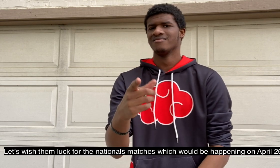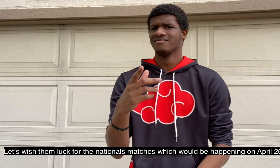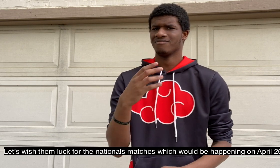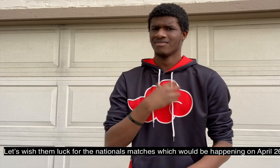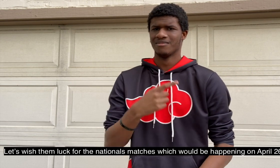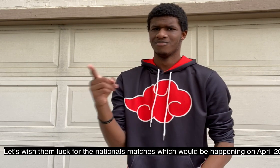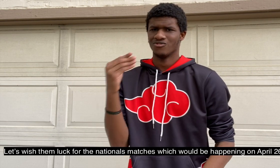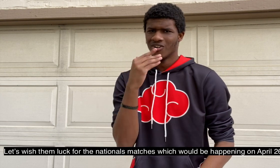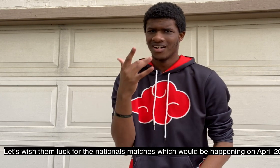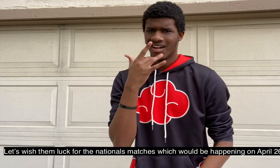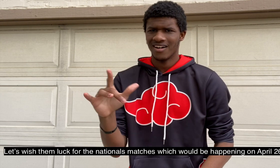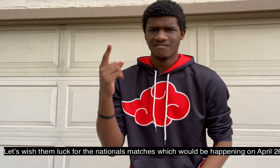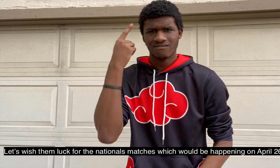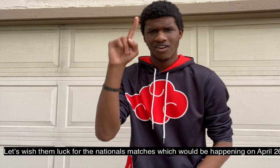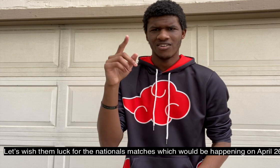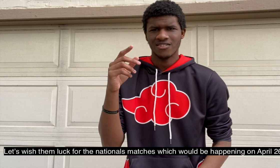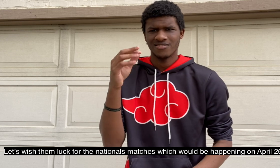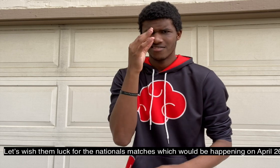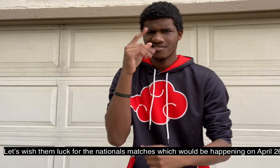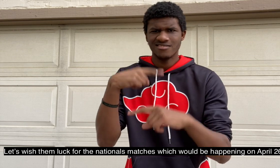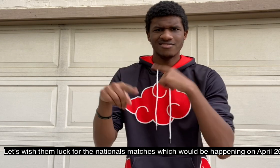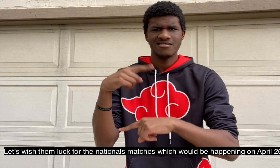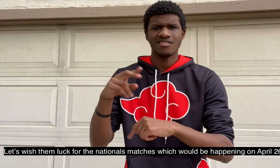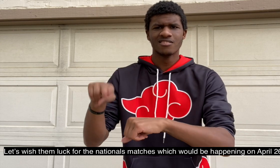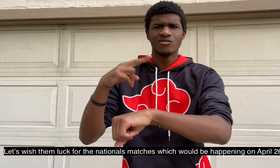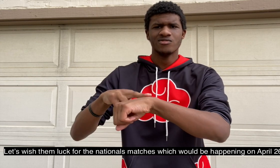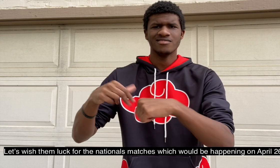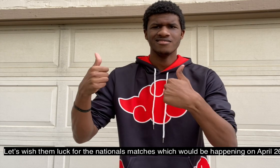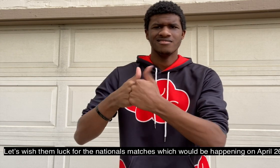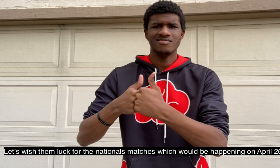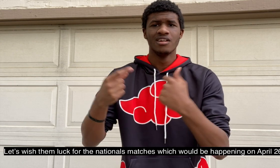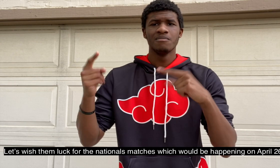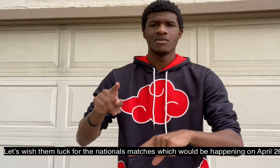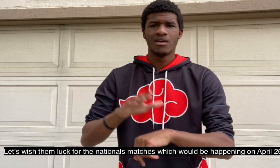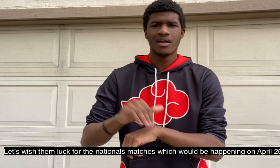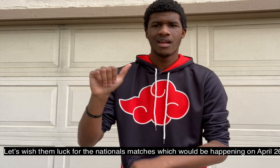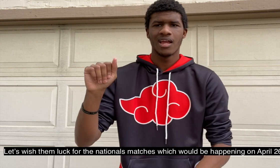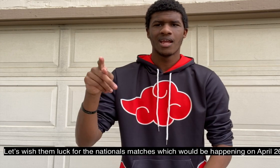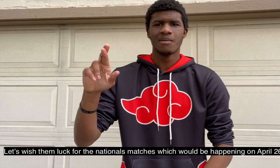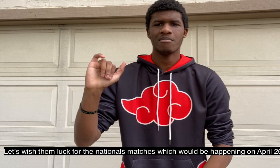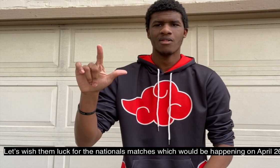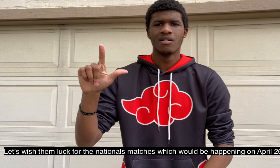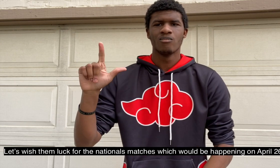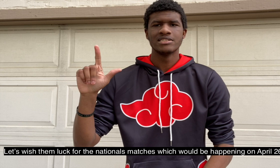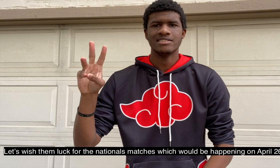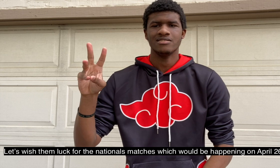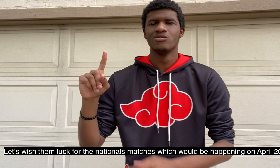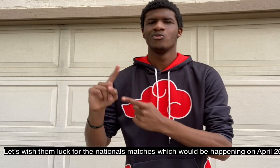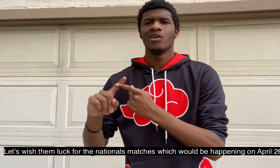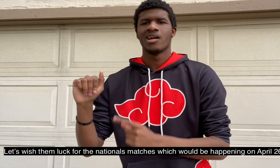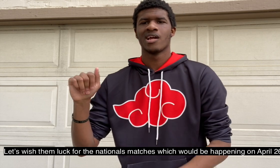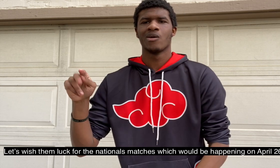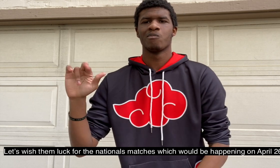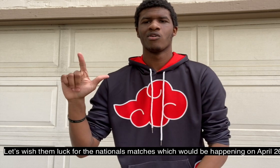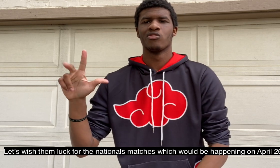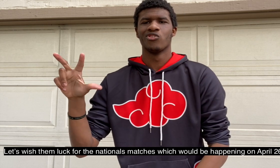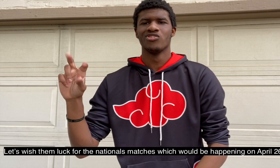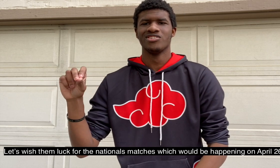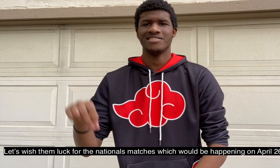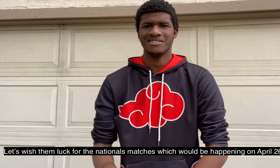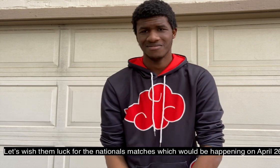Let’s wish them luck for the nationals matches which would be happening on April 26 - April 30.